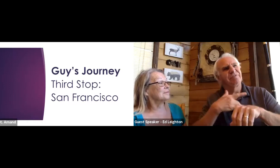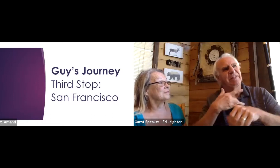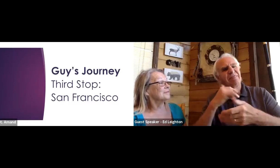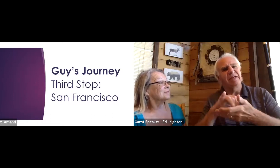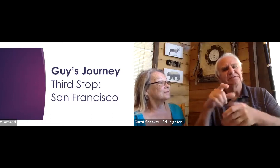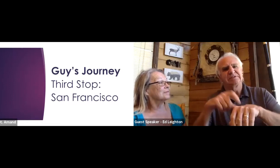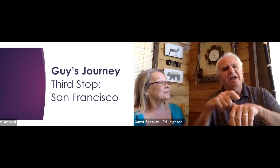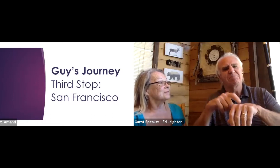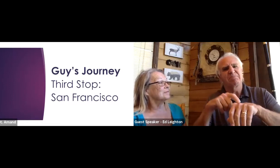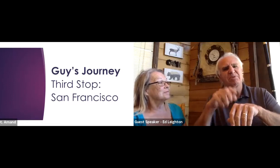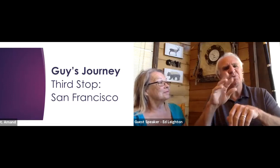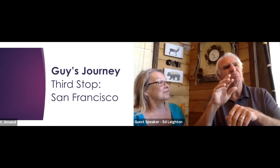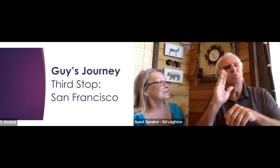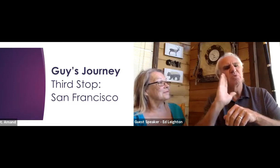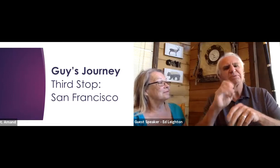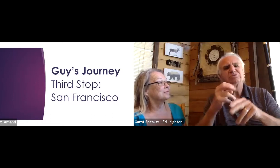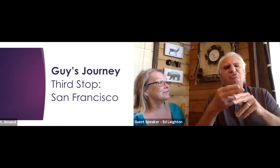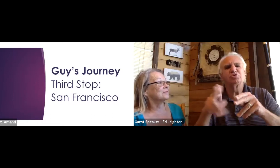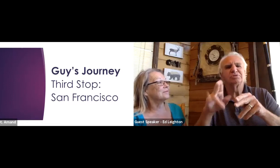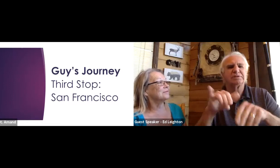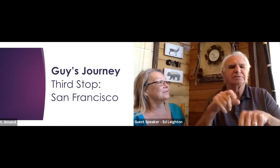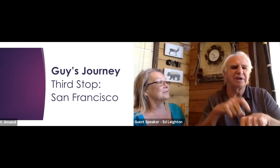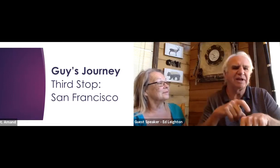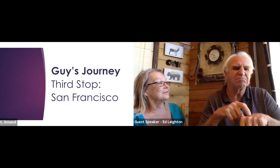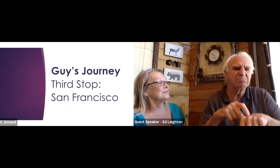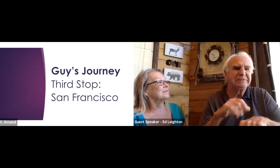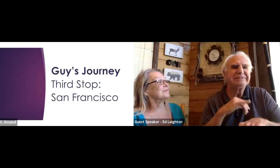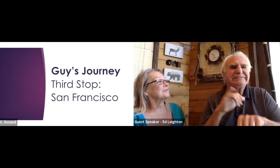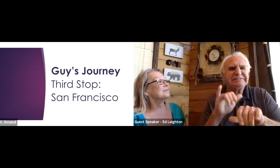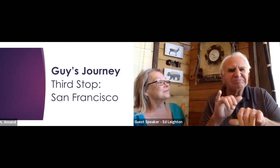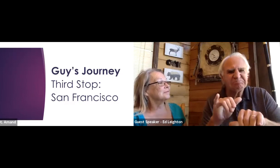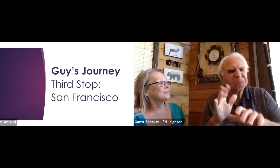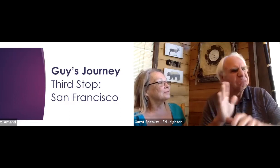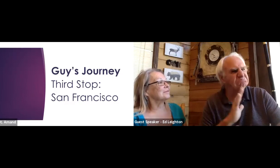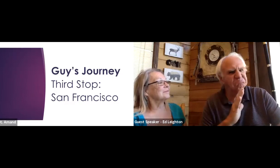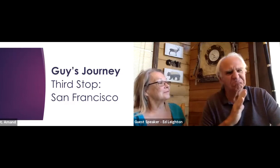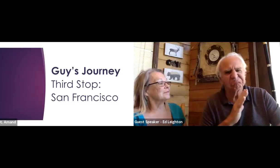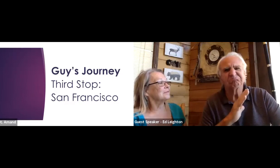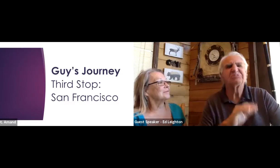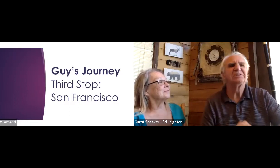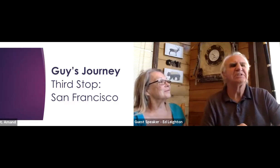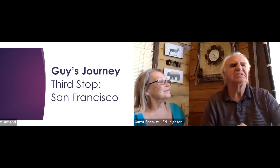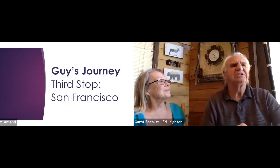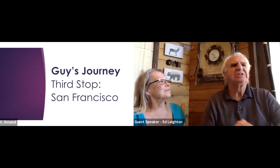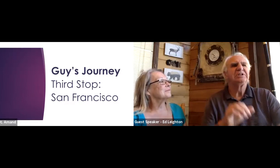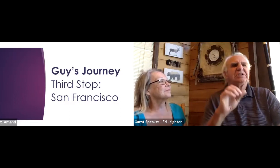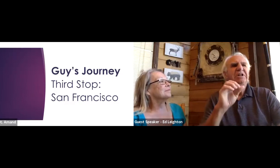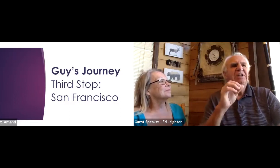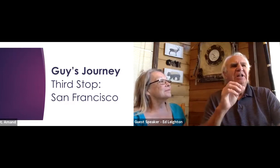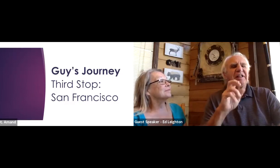to San Francisco to be closer to our family. But the feeling at that time was like, "Oh, he might not